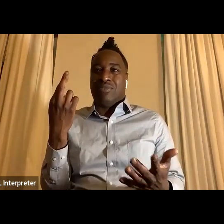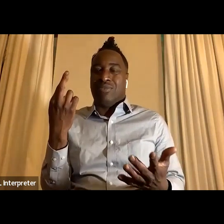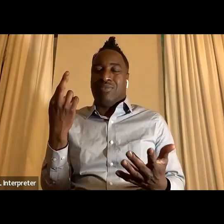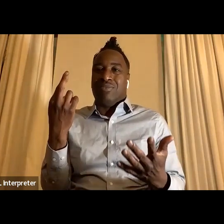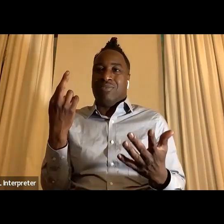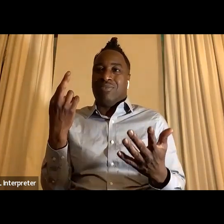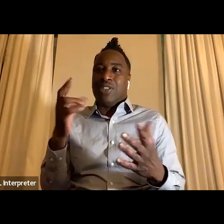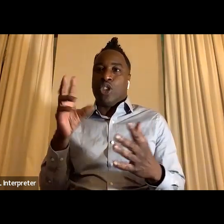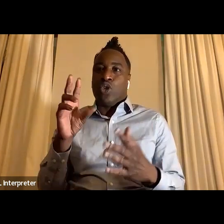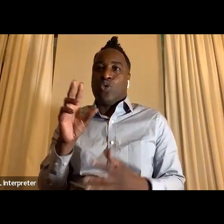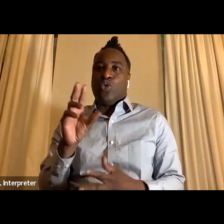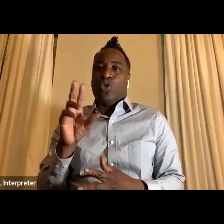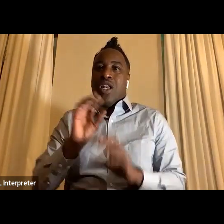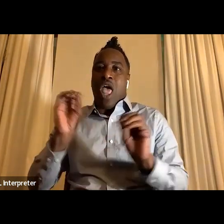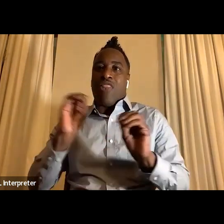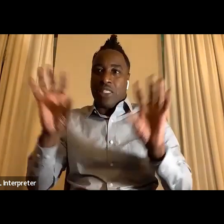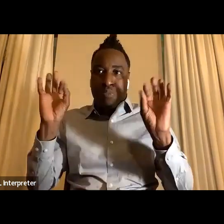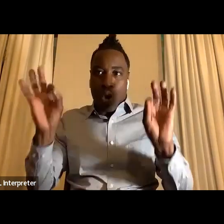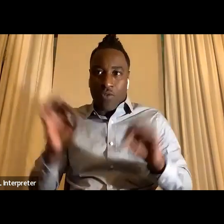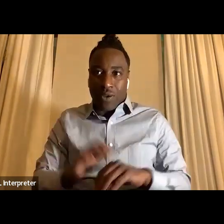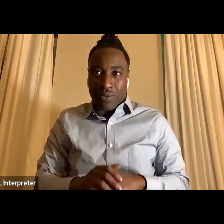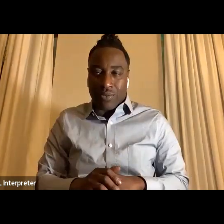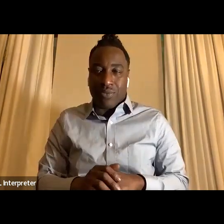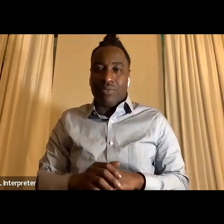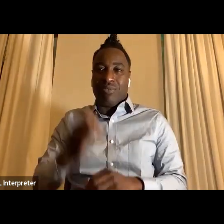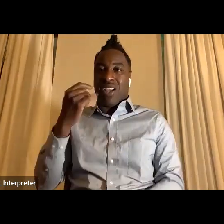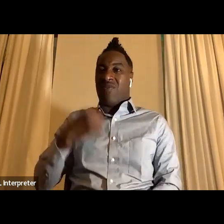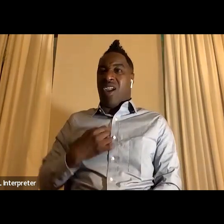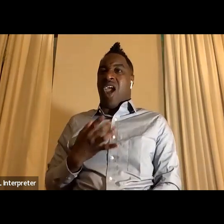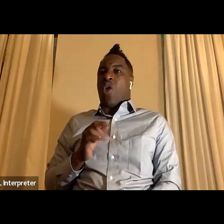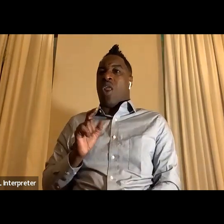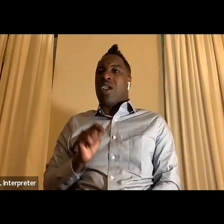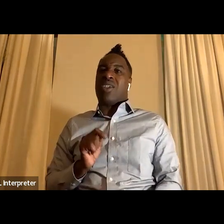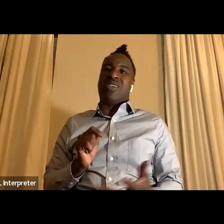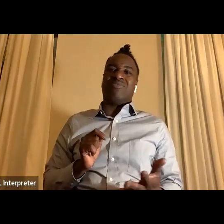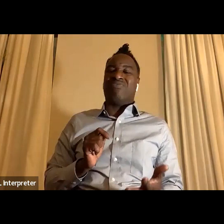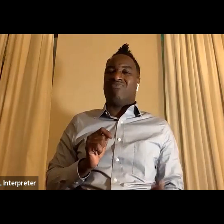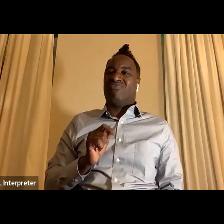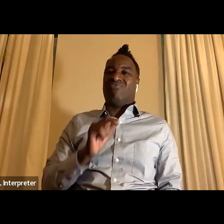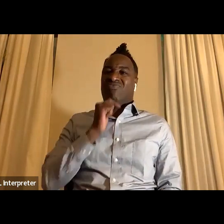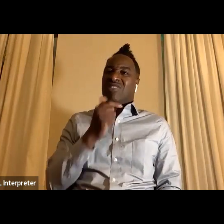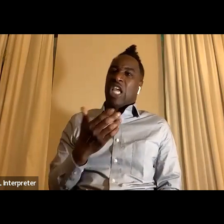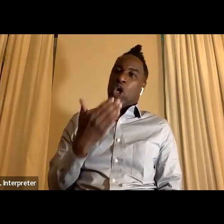So it's like, if I'm not, I'm not feeling it, or if it's not up to par like it, I'm just going to paint over it.